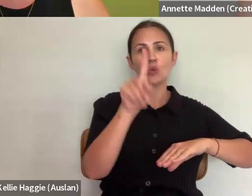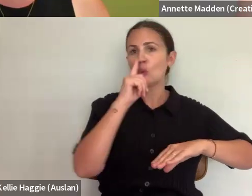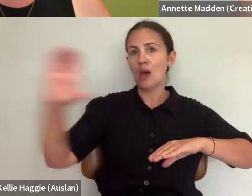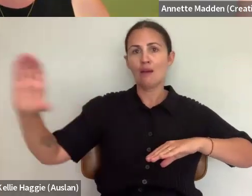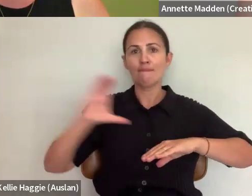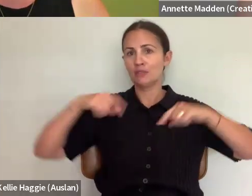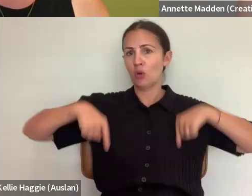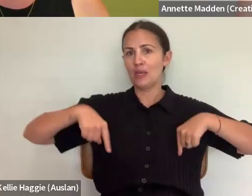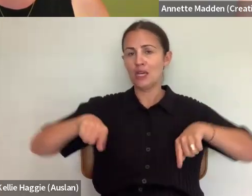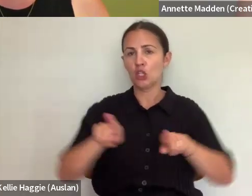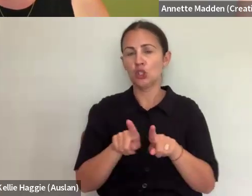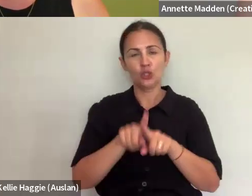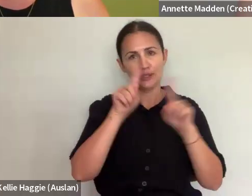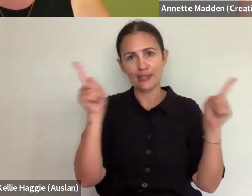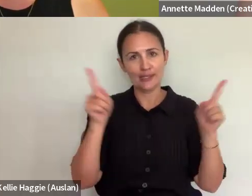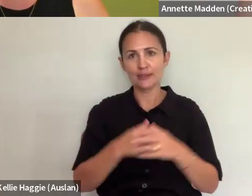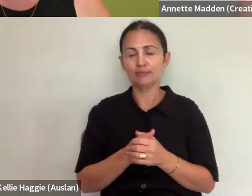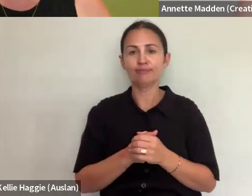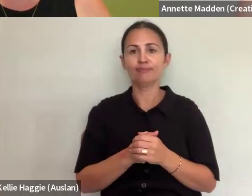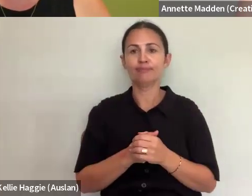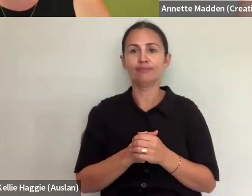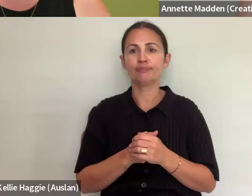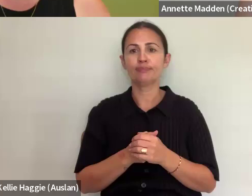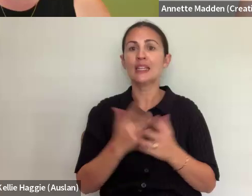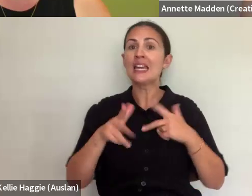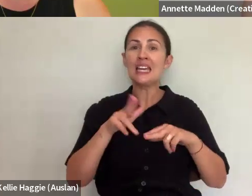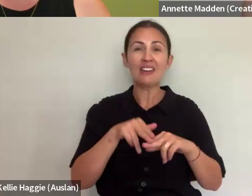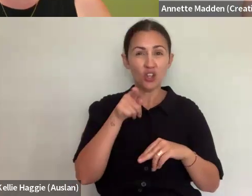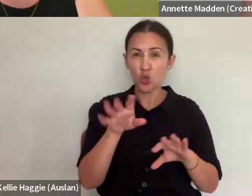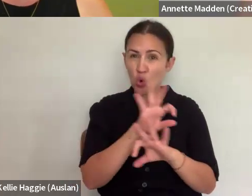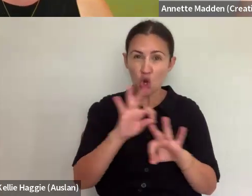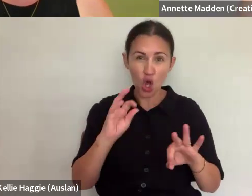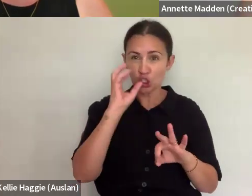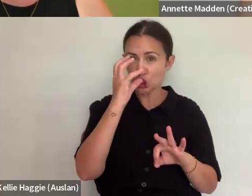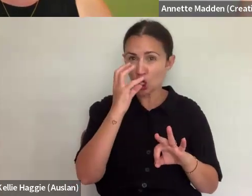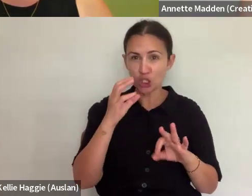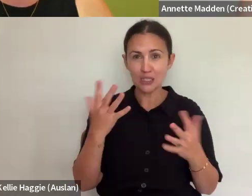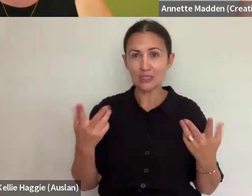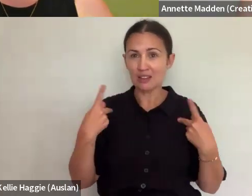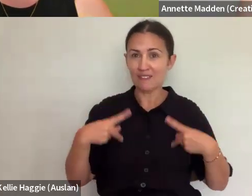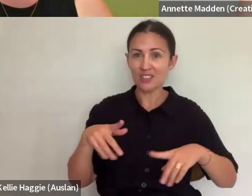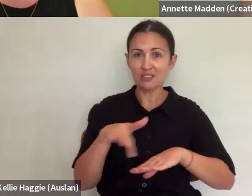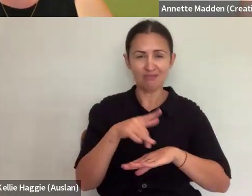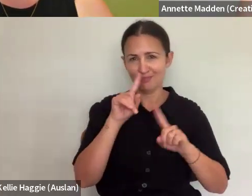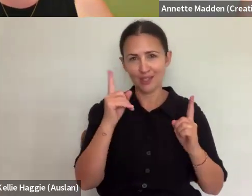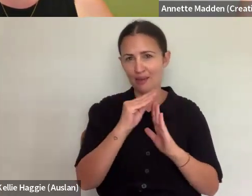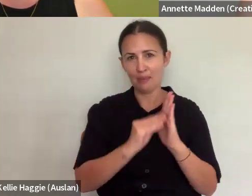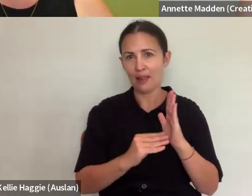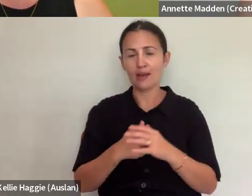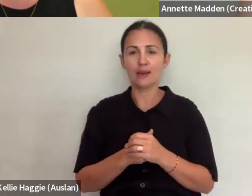four-year investments, that would cover. It would also cover national training organisations, funded by the Australian government. Organisations whose core activity